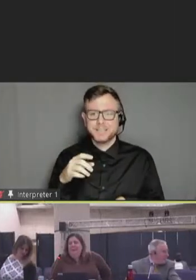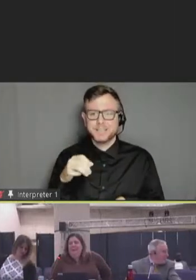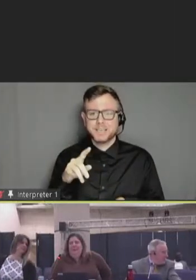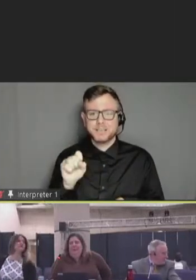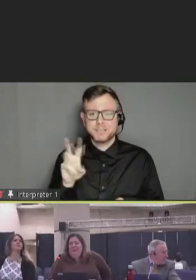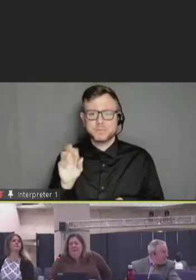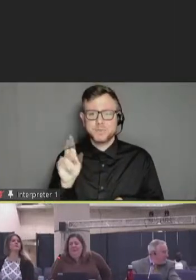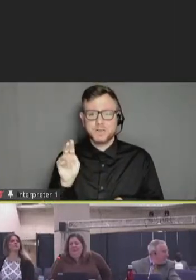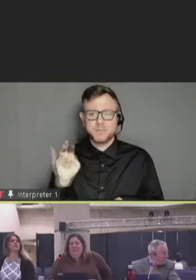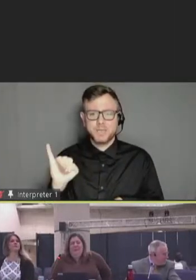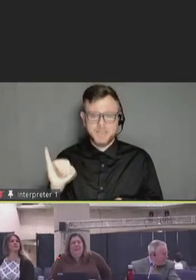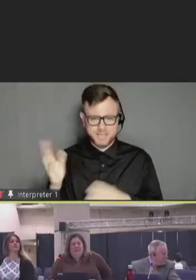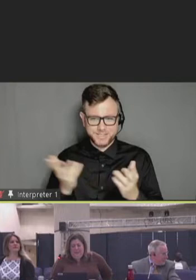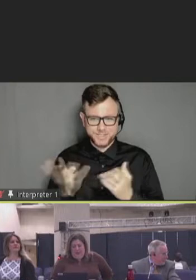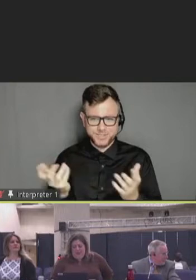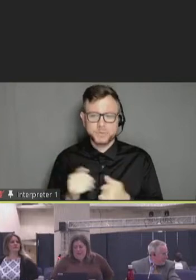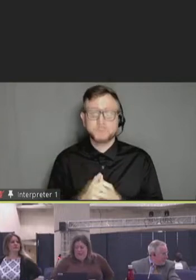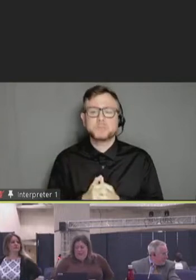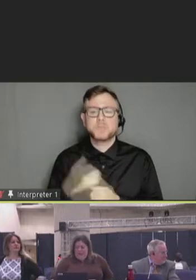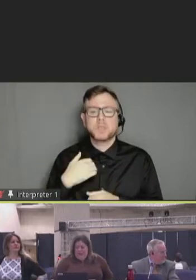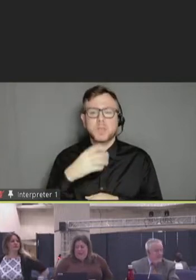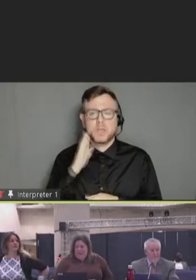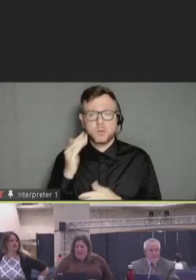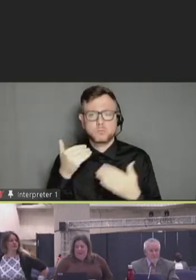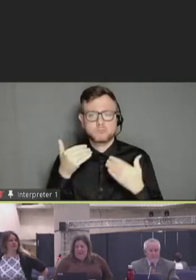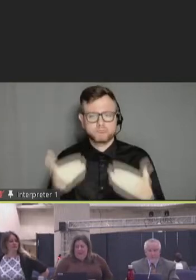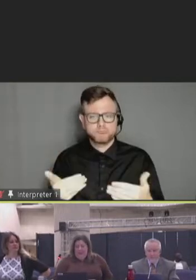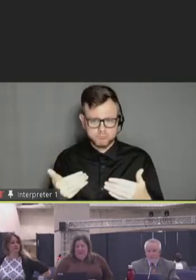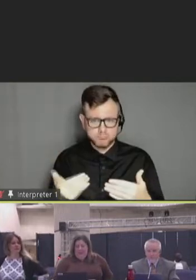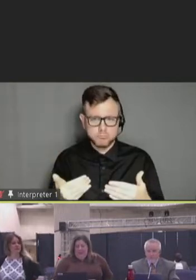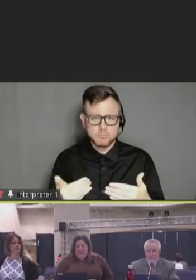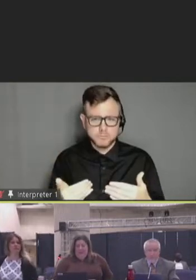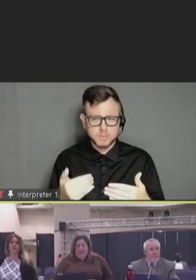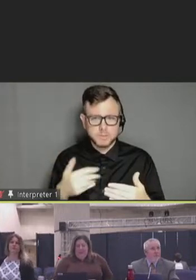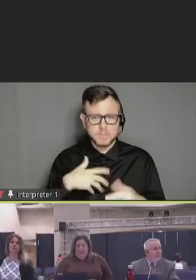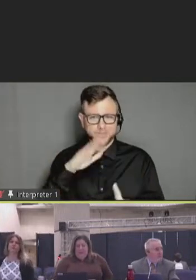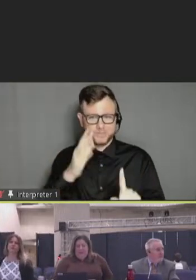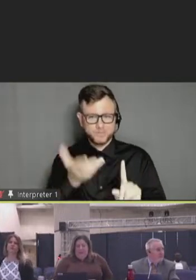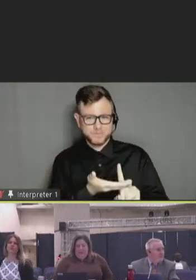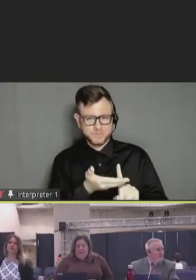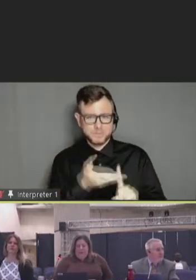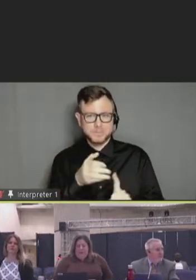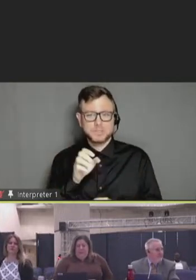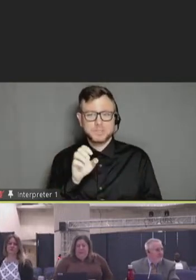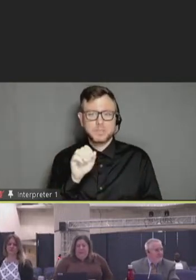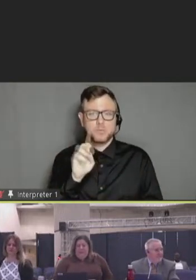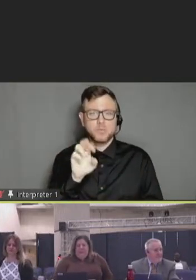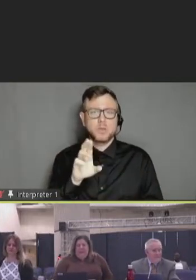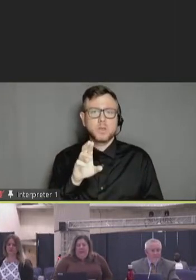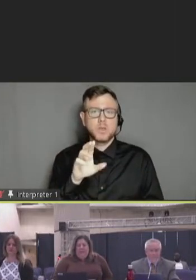So, with that, I'm going to go ahead and introduce Admiral Rachel Levine.